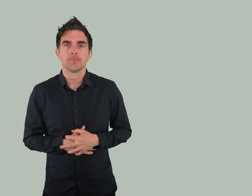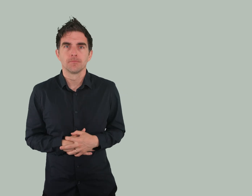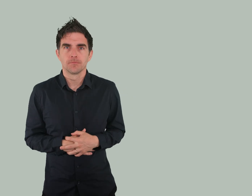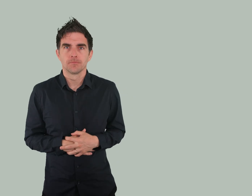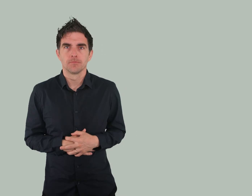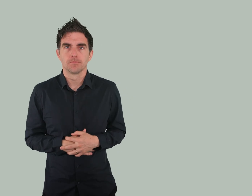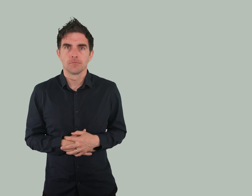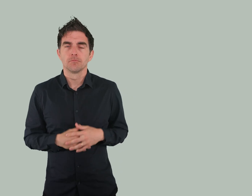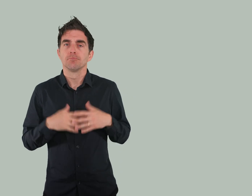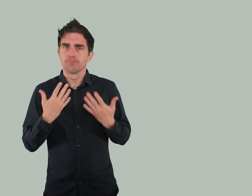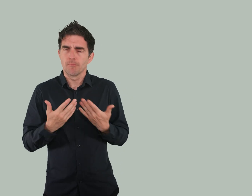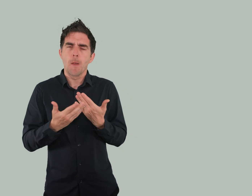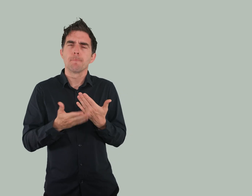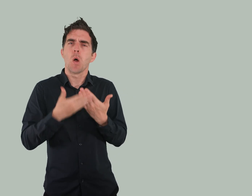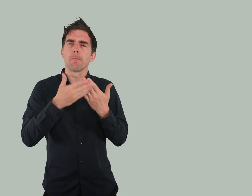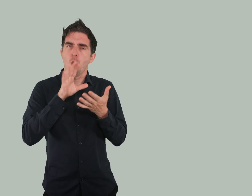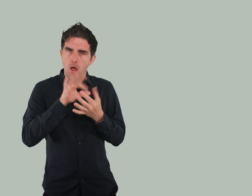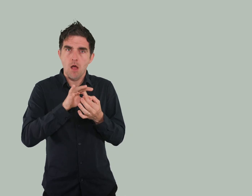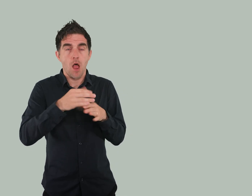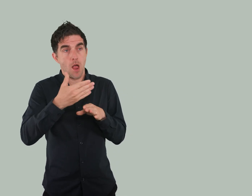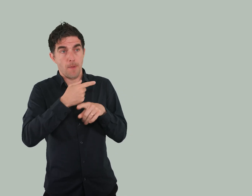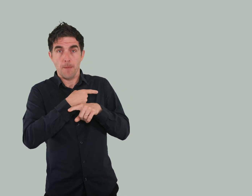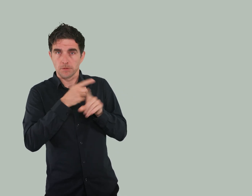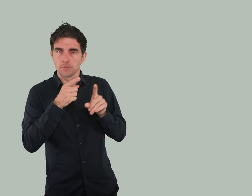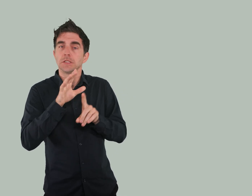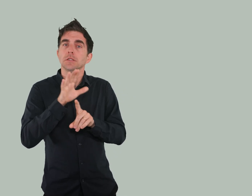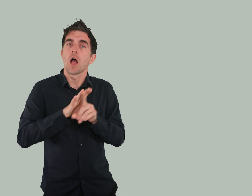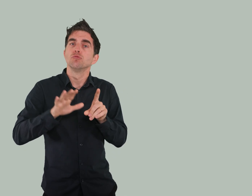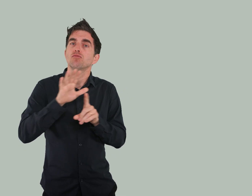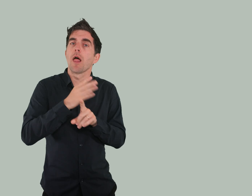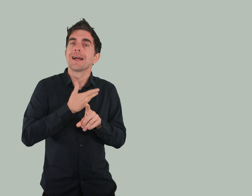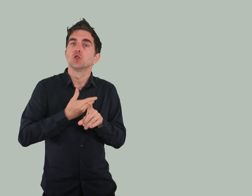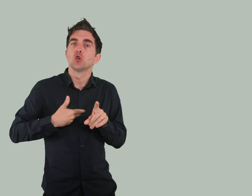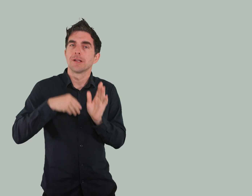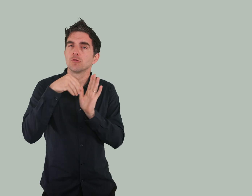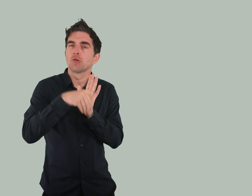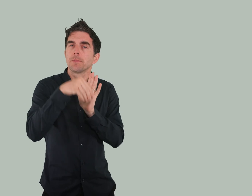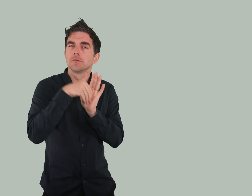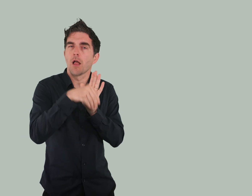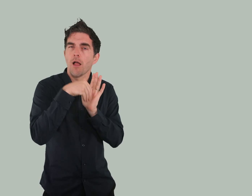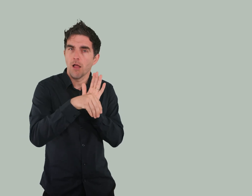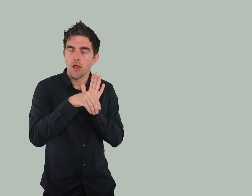266. The increase in employer National Insurance contributions